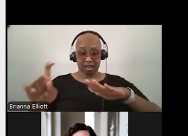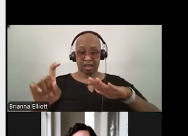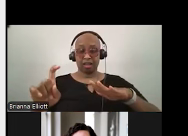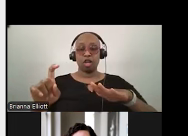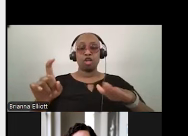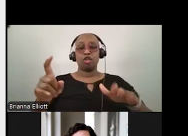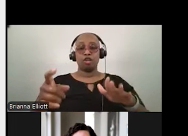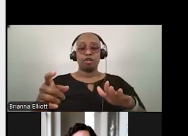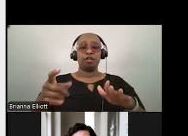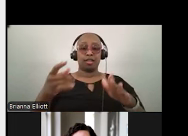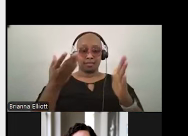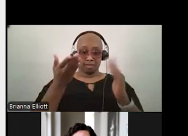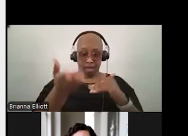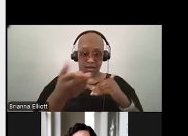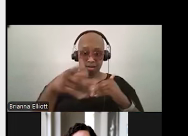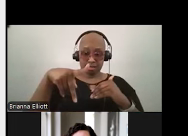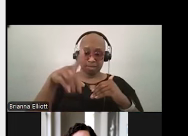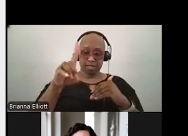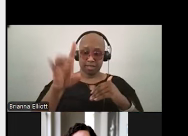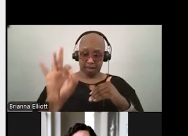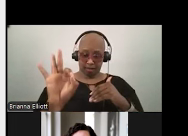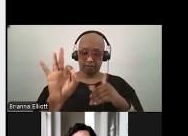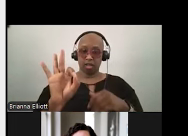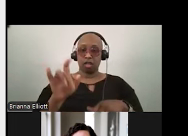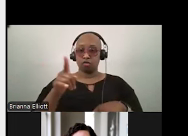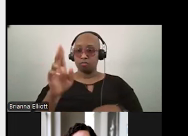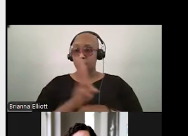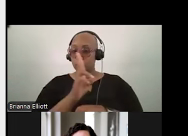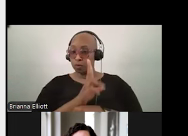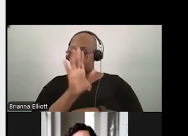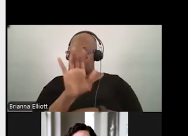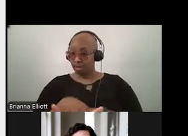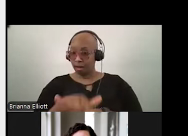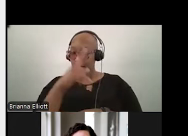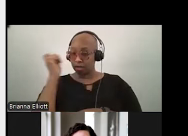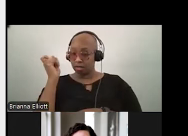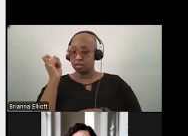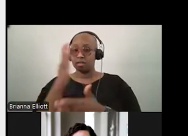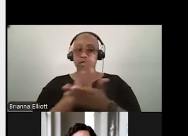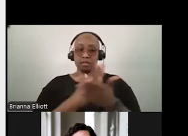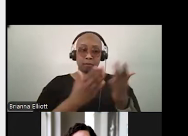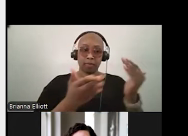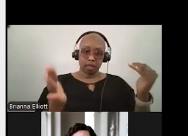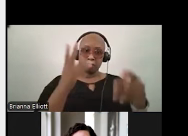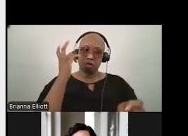probably been using that because some of those things are hard to find, right? You don't can't